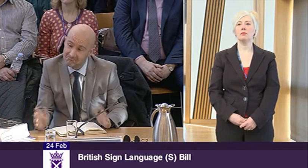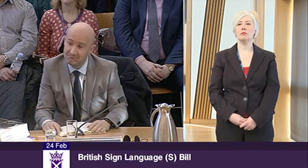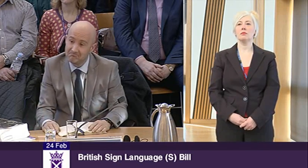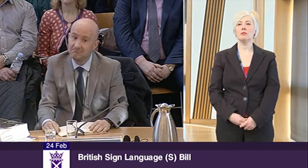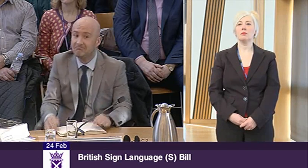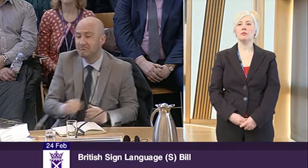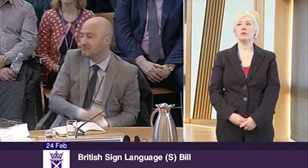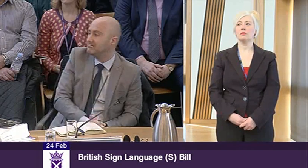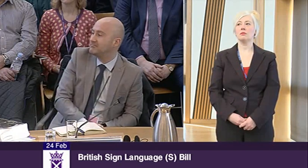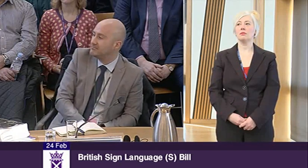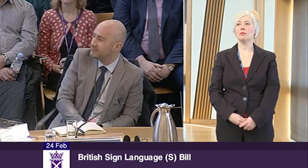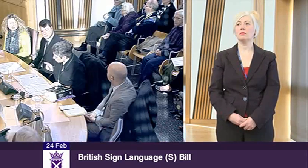the bill is a powerful symbol.